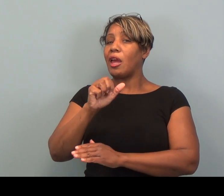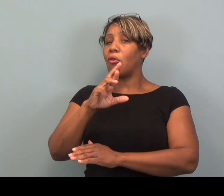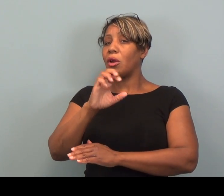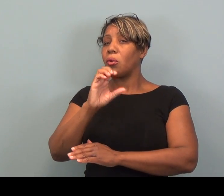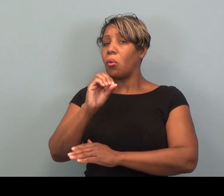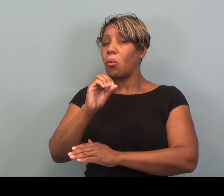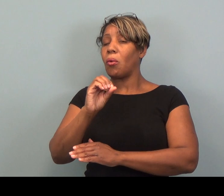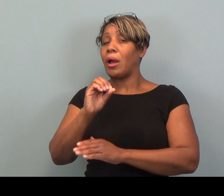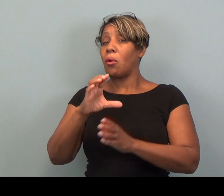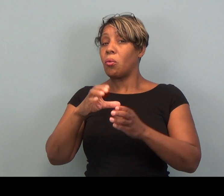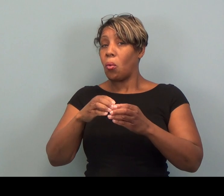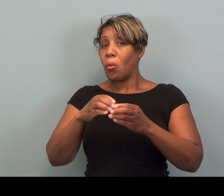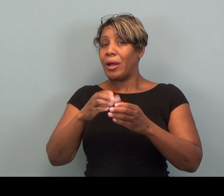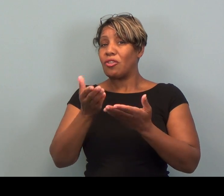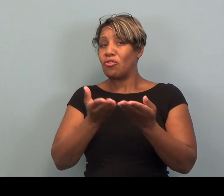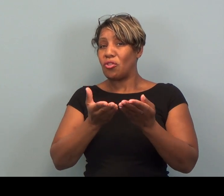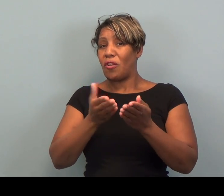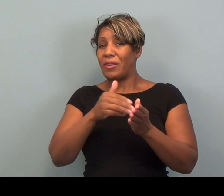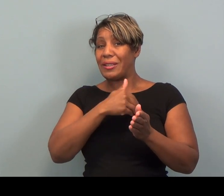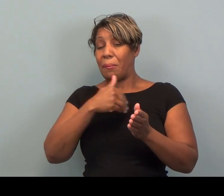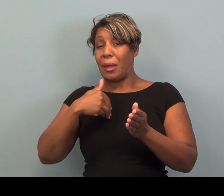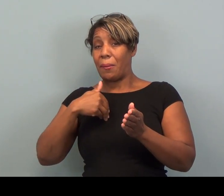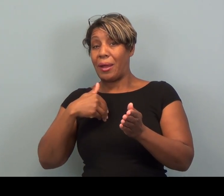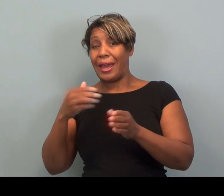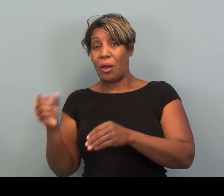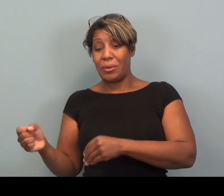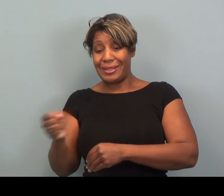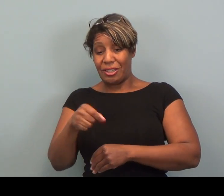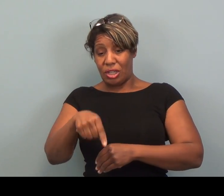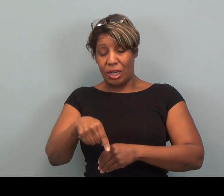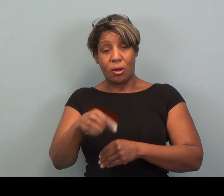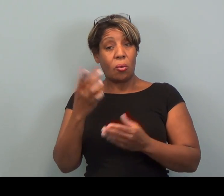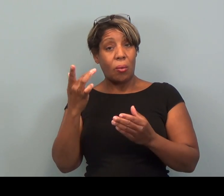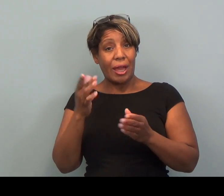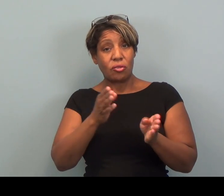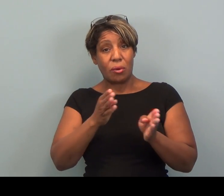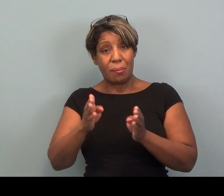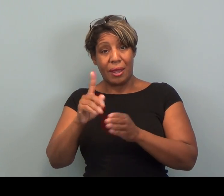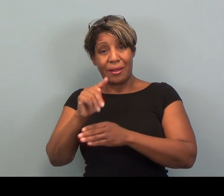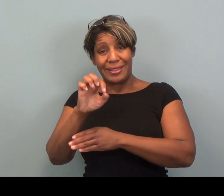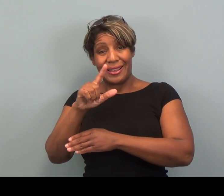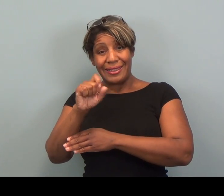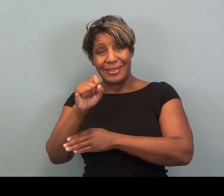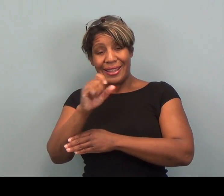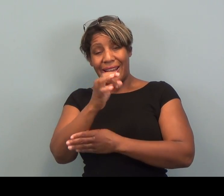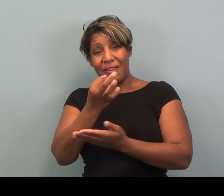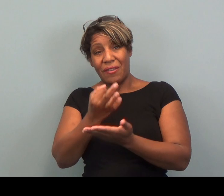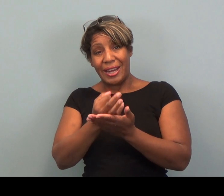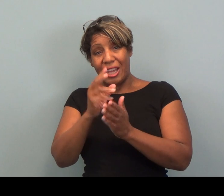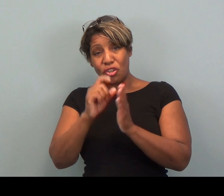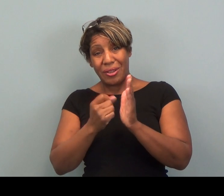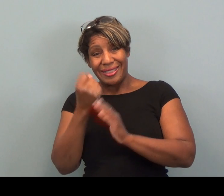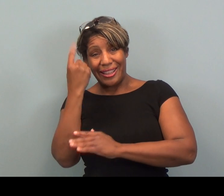I was stationed here at Community Action Duluth to prepare taxes and do financial literacy education